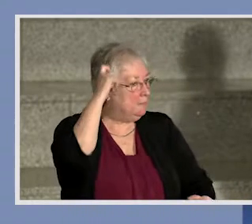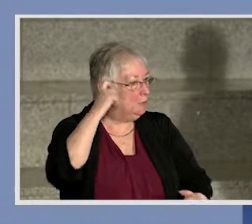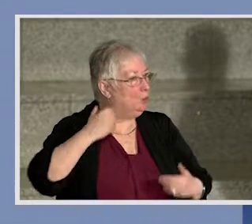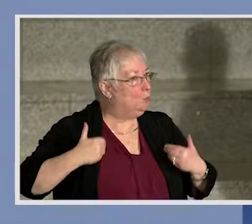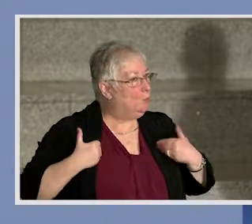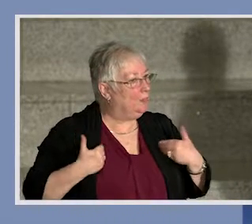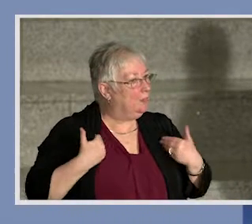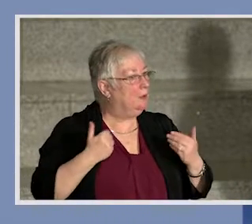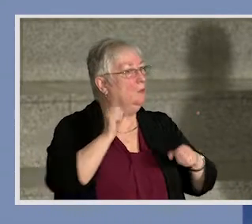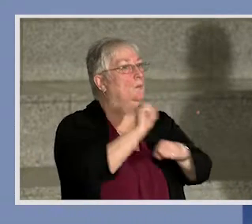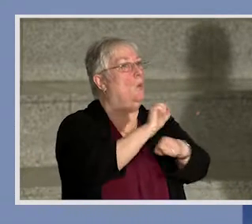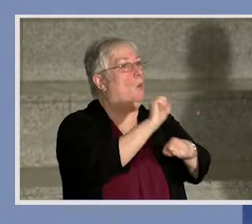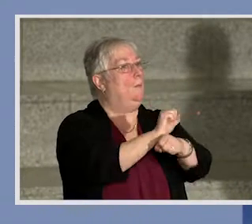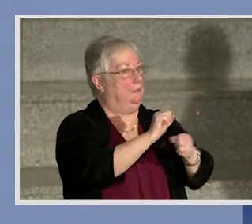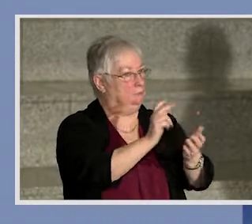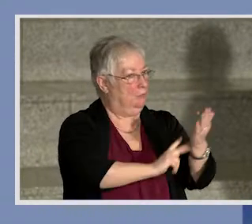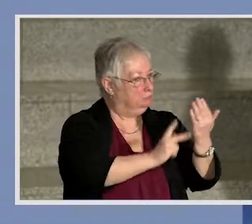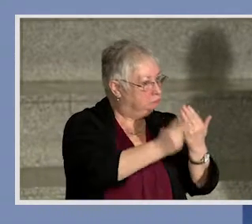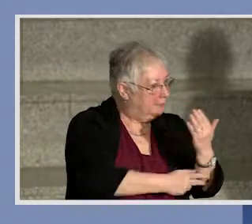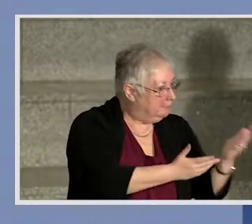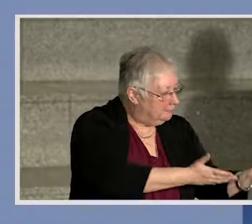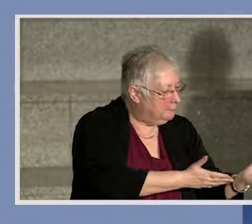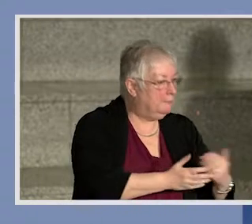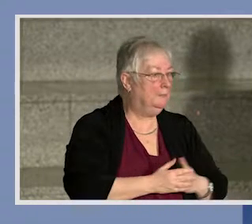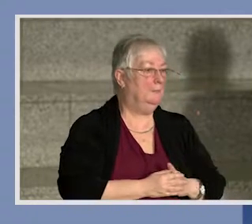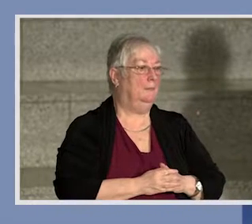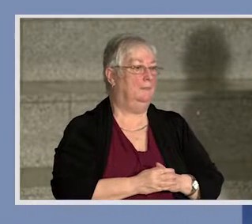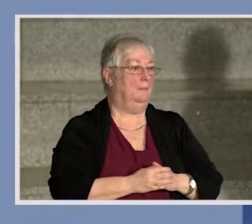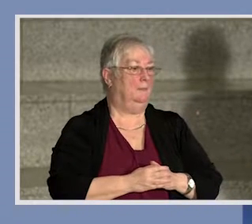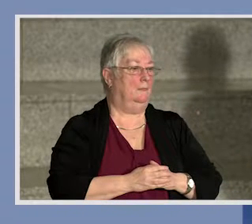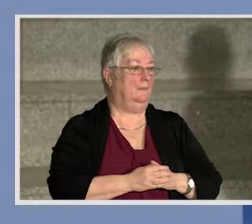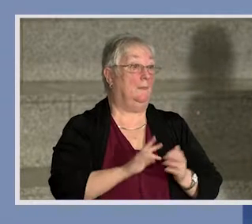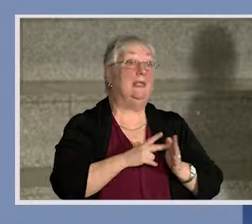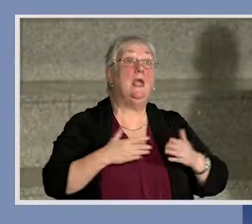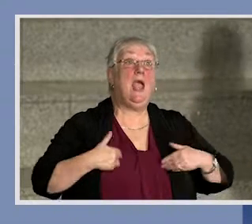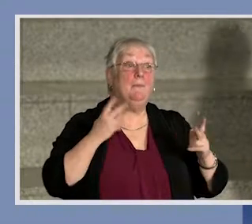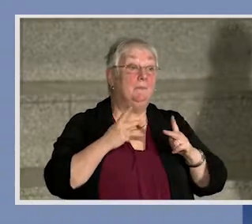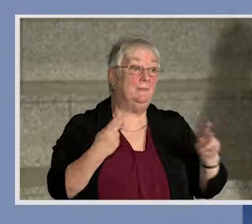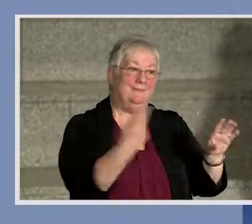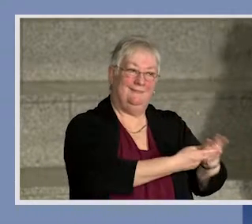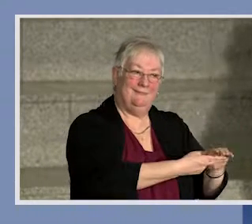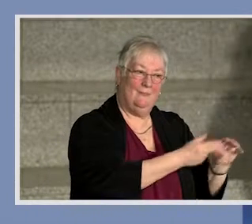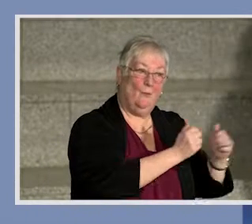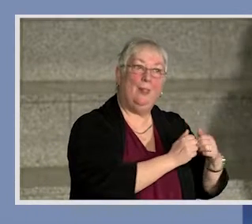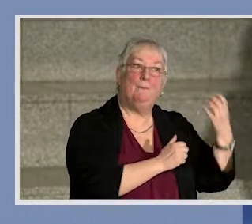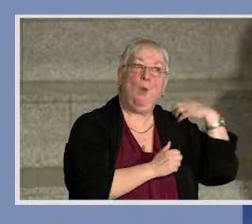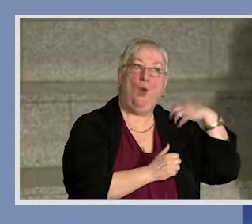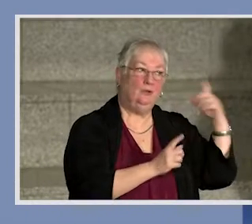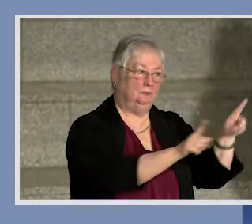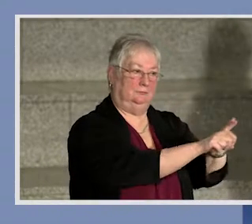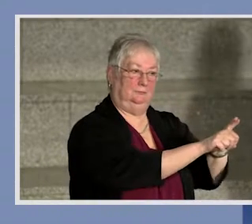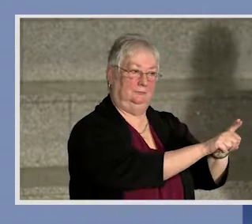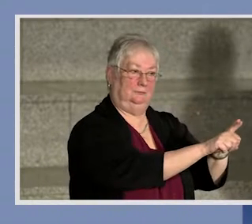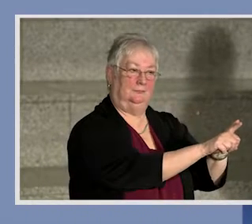WITH MEANINGFUL EMPLOYMENT OPPORTUNITIES THROUGHOUT THE SUMMER. THE LAST ISSUE THAT I WANT TO